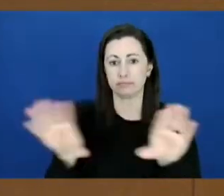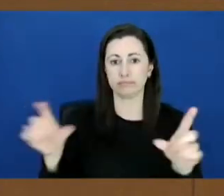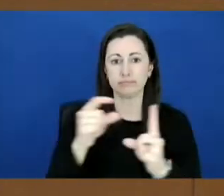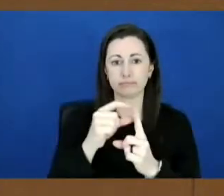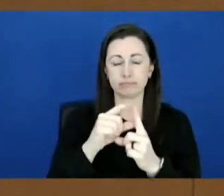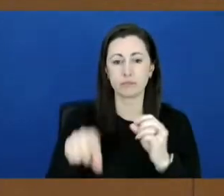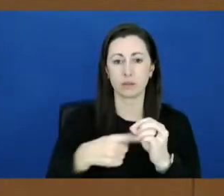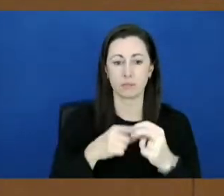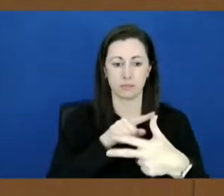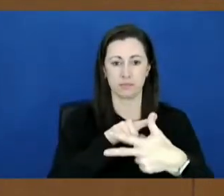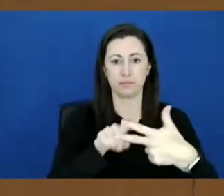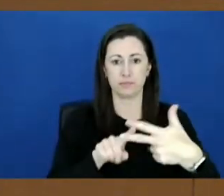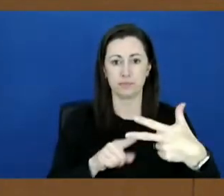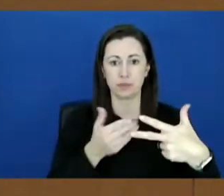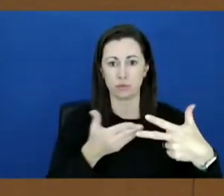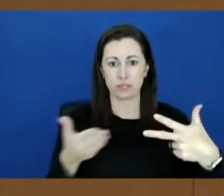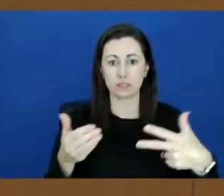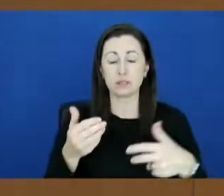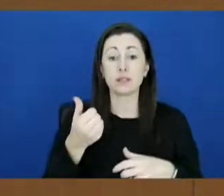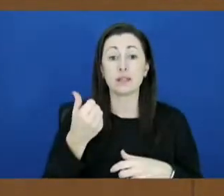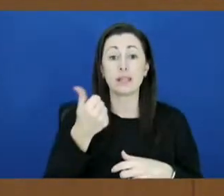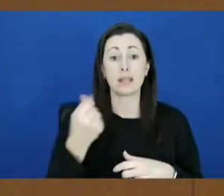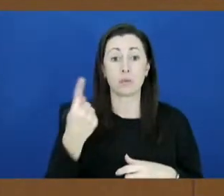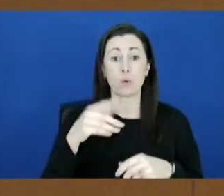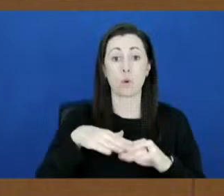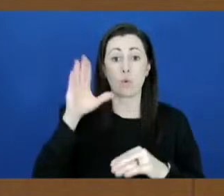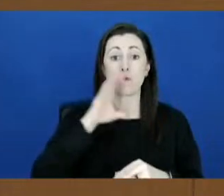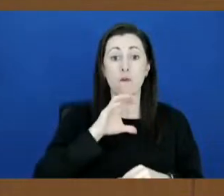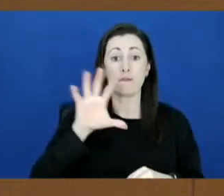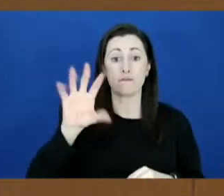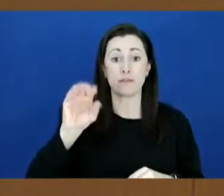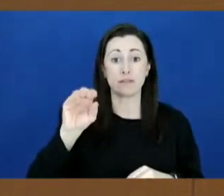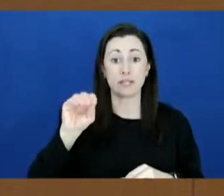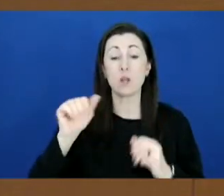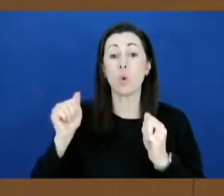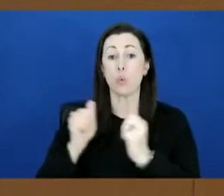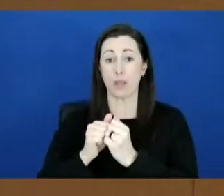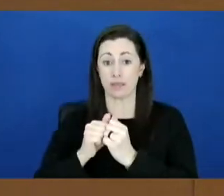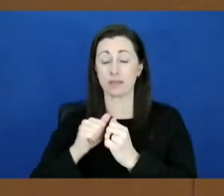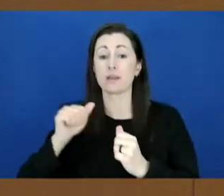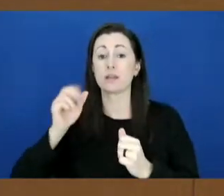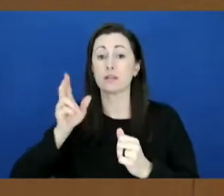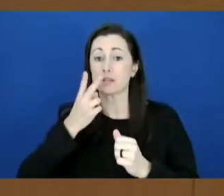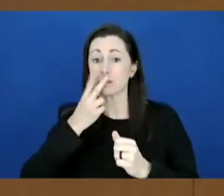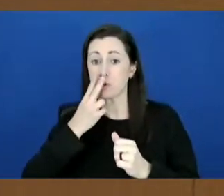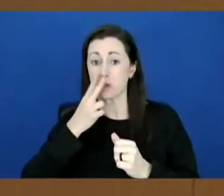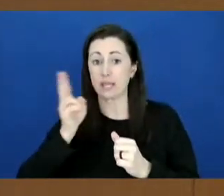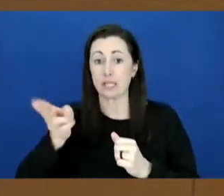BE AWARE OF AND SPREAD THE WORD